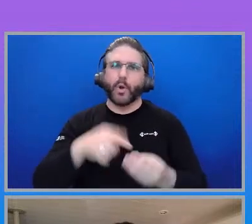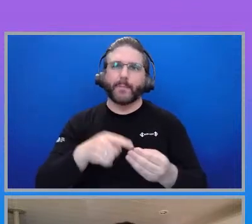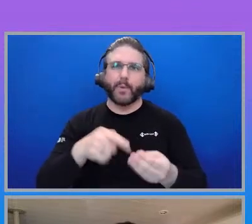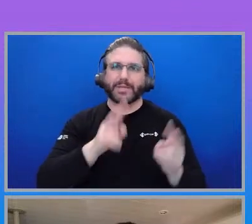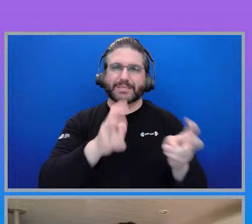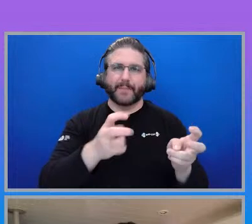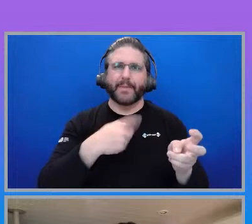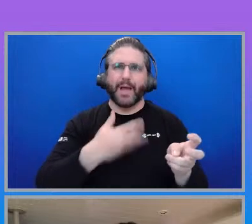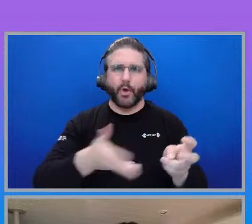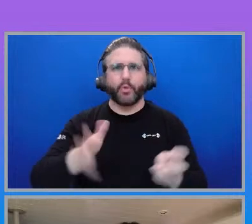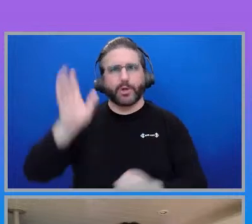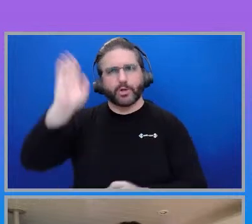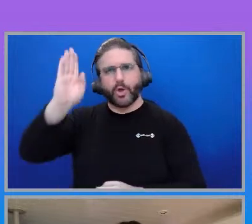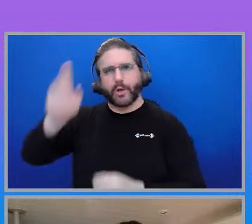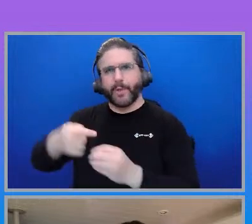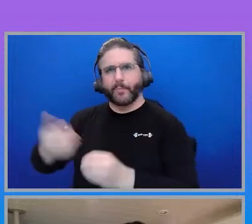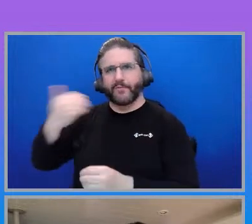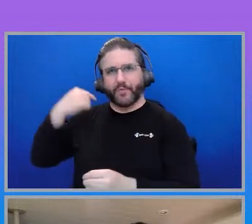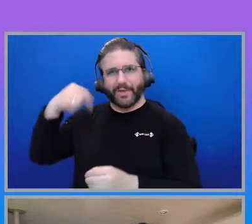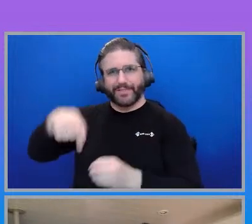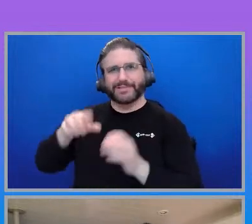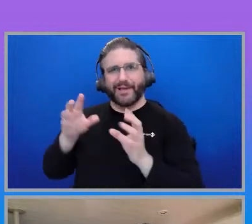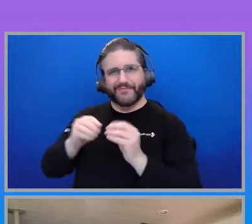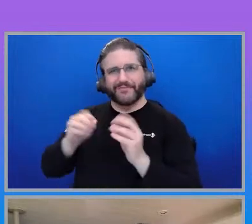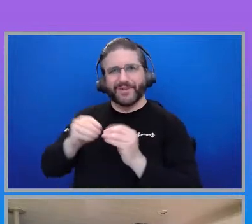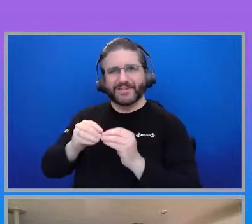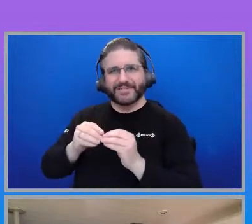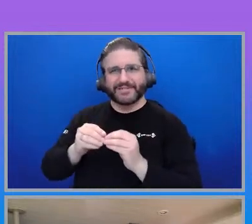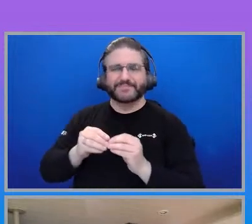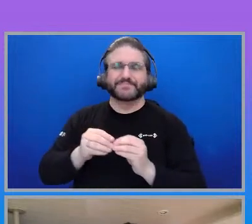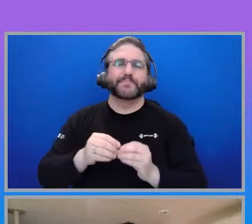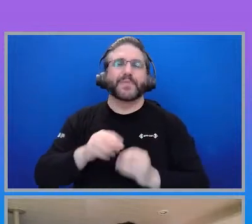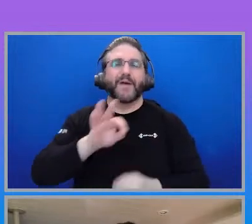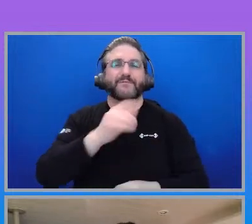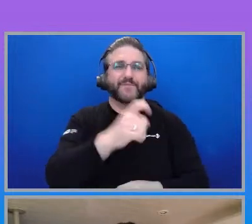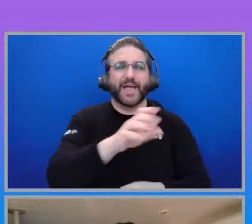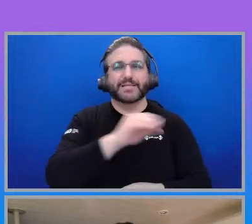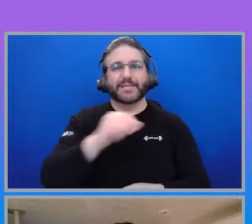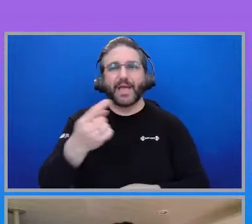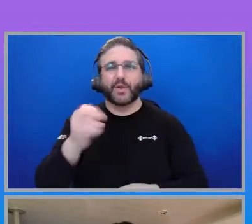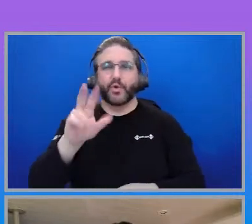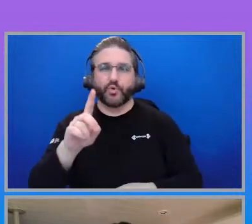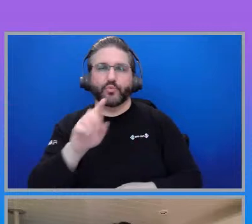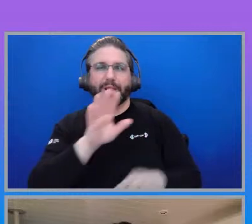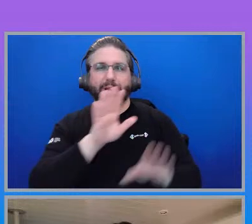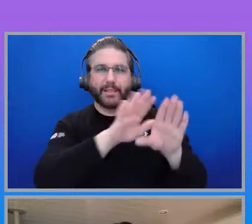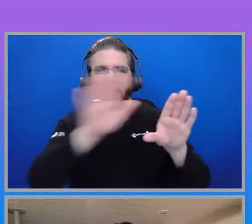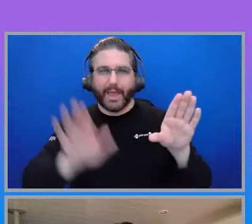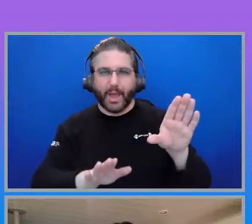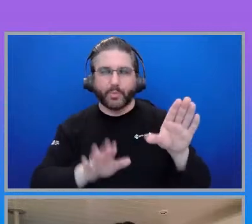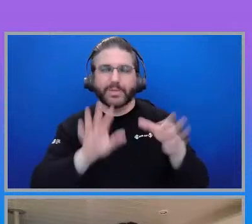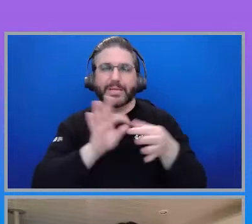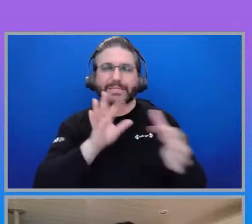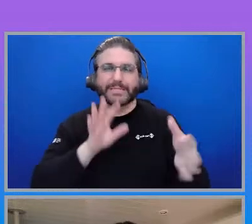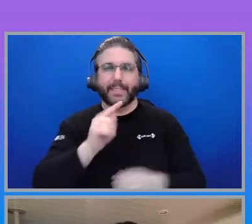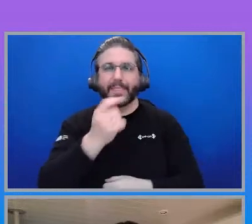covered at this conference before. And that's the problem of flex and grid layouts.